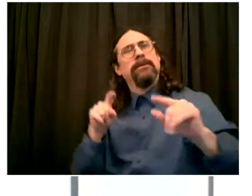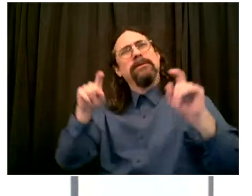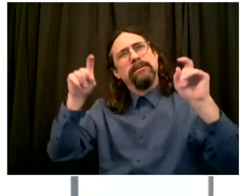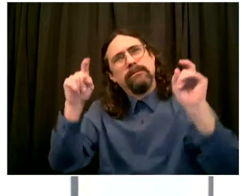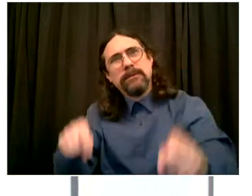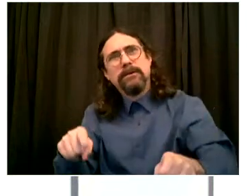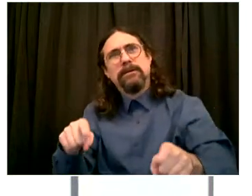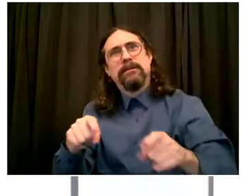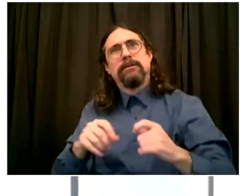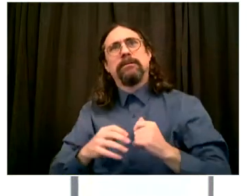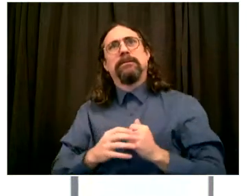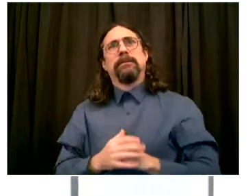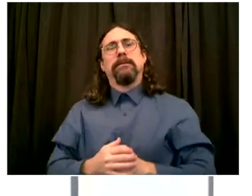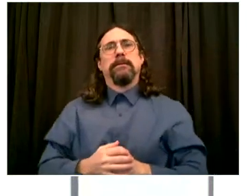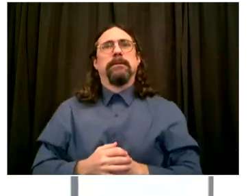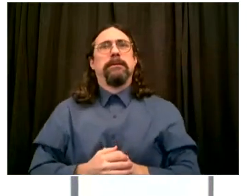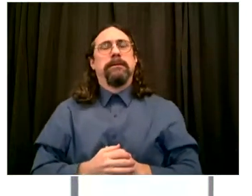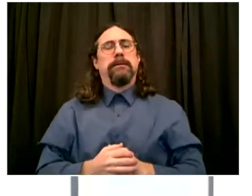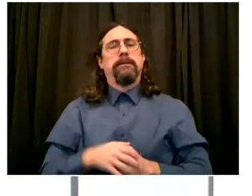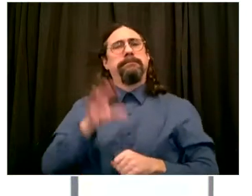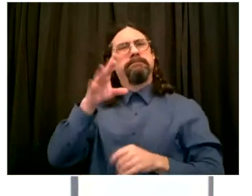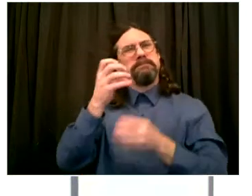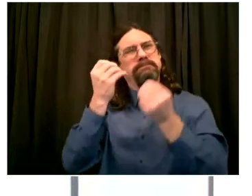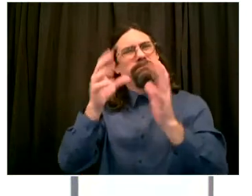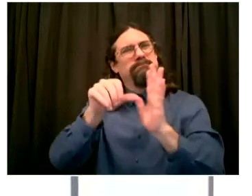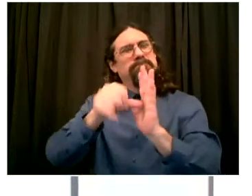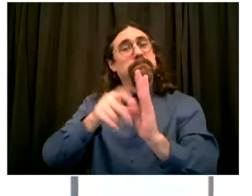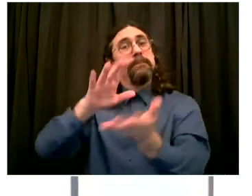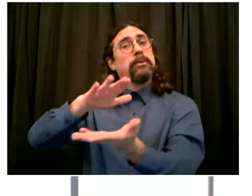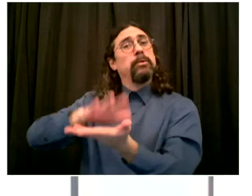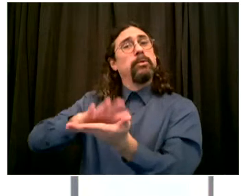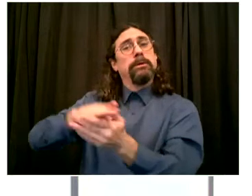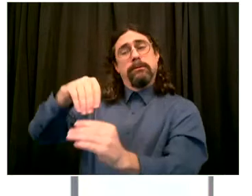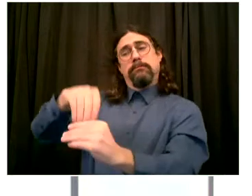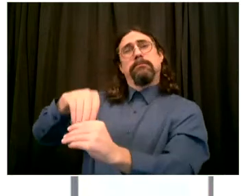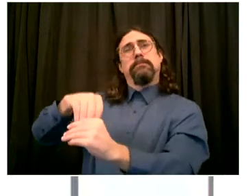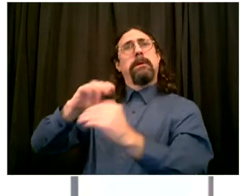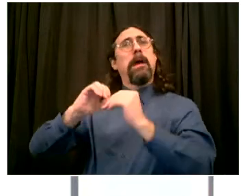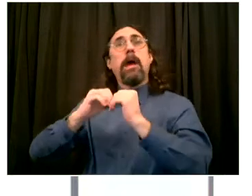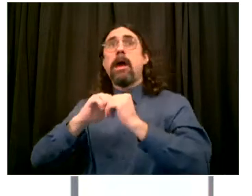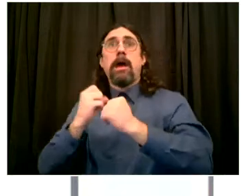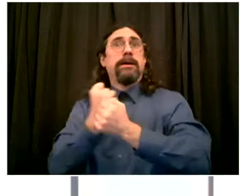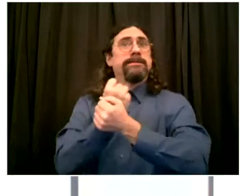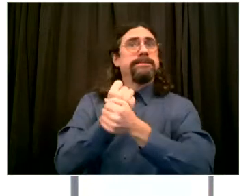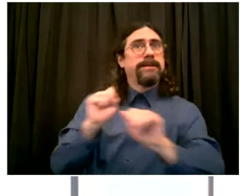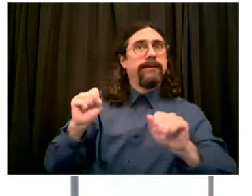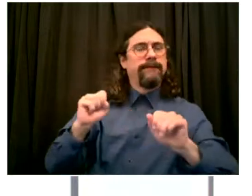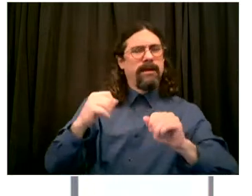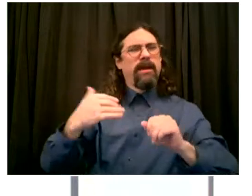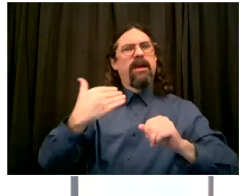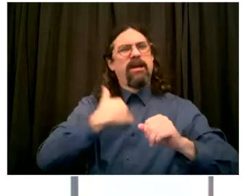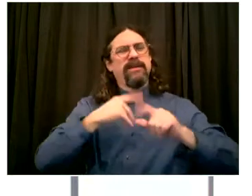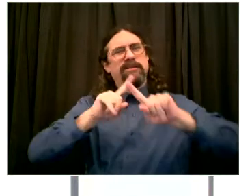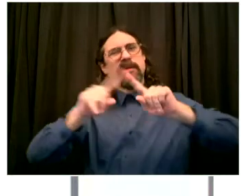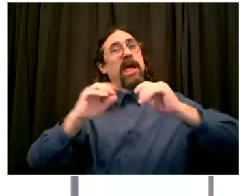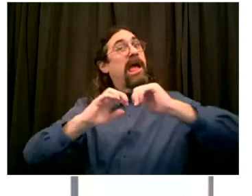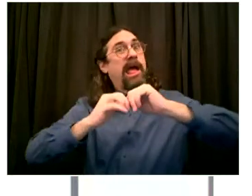SCHOOLS, STARTING WITH ENSURING THE FACE COVERINGS